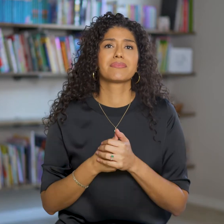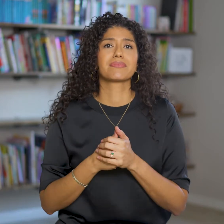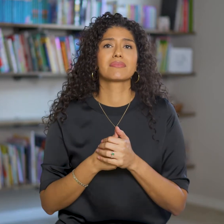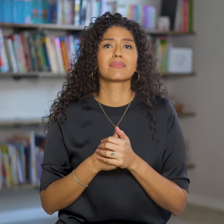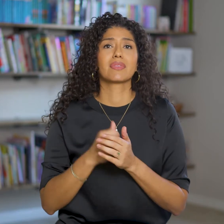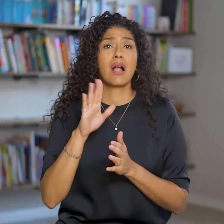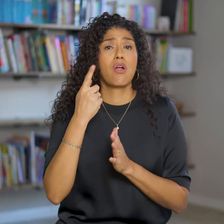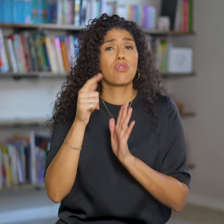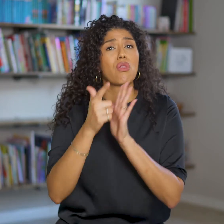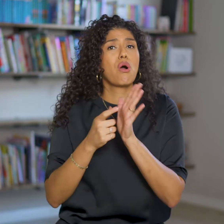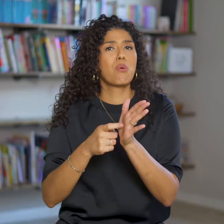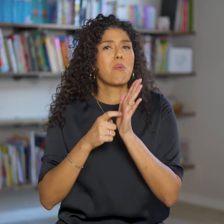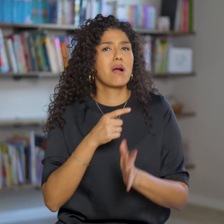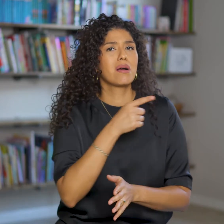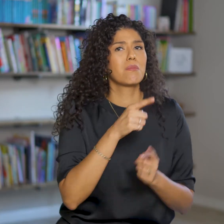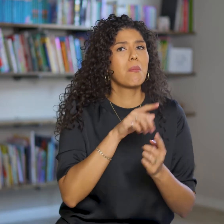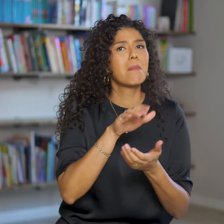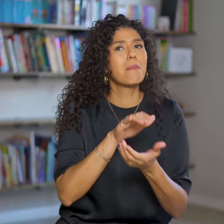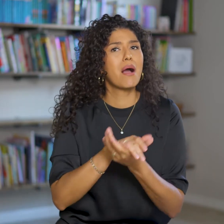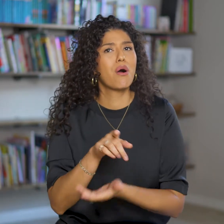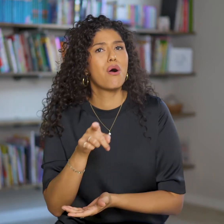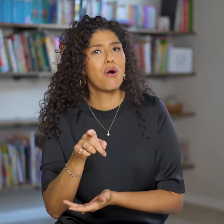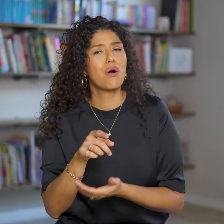The law requires him to marry her